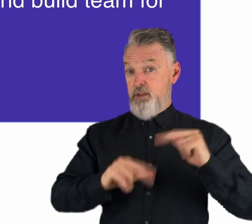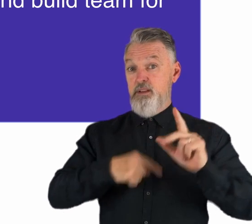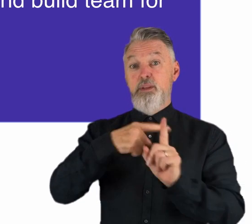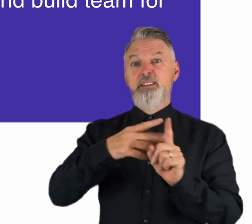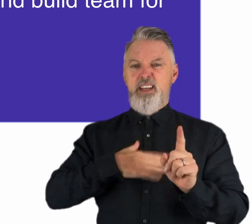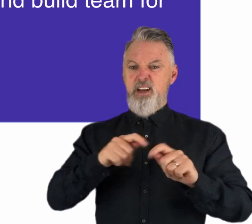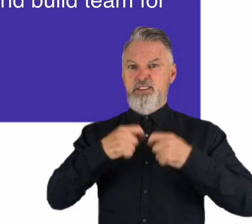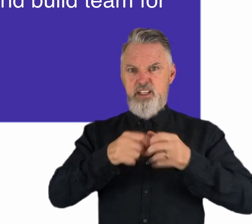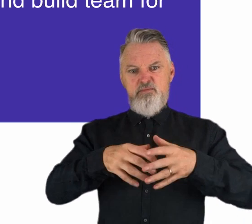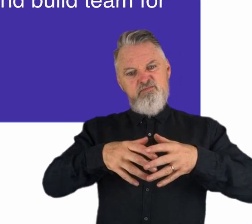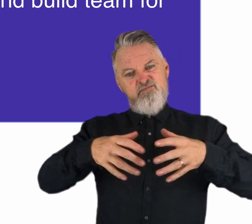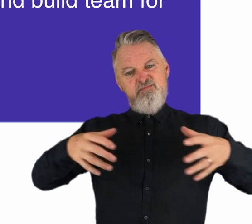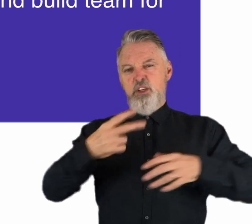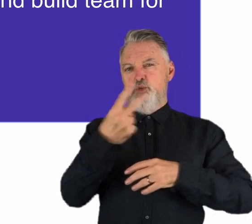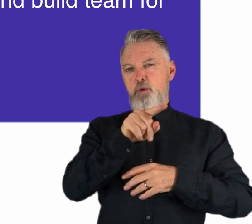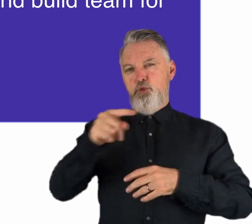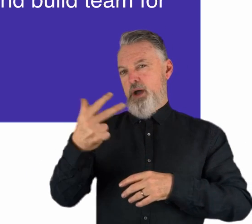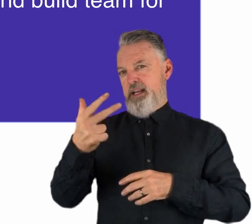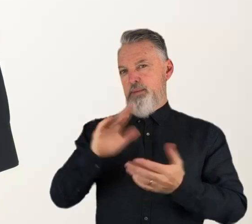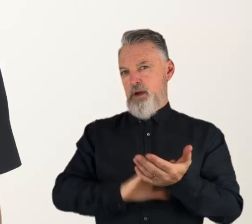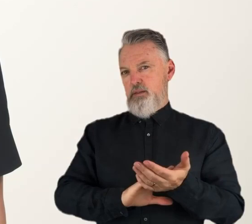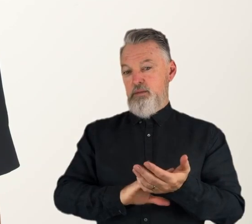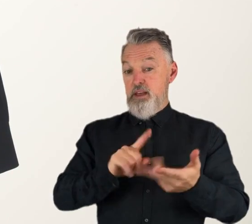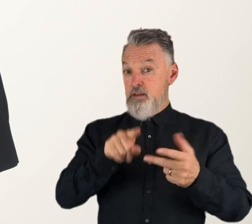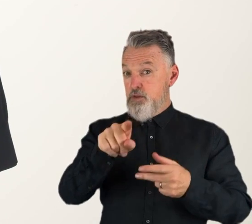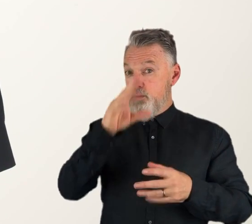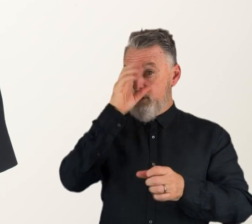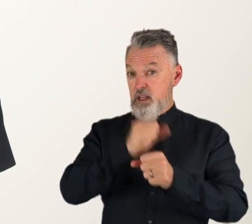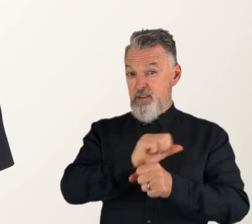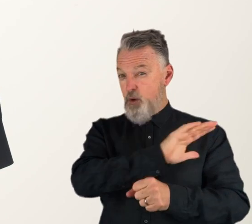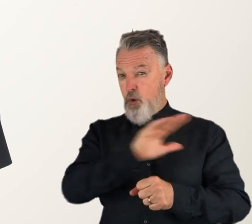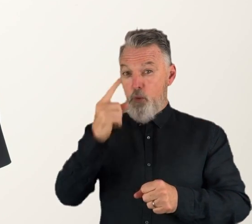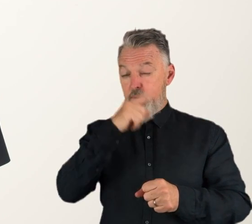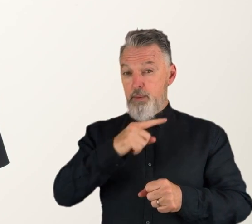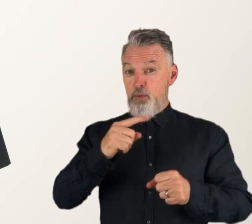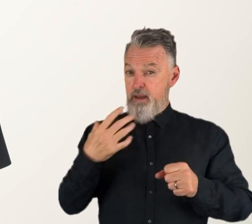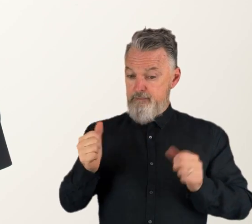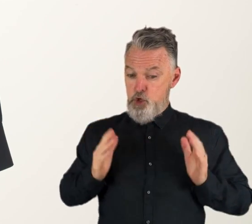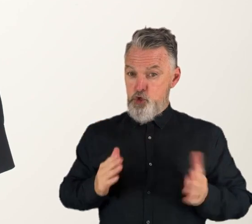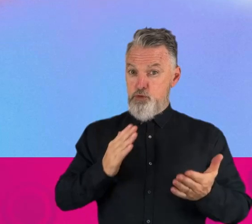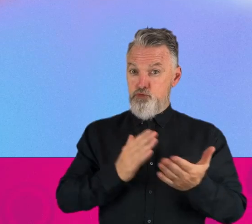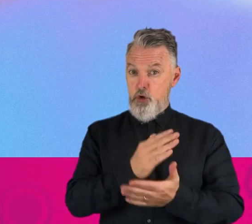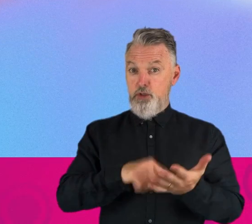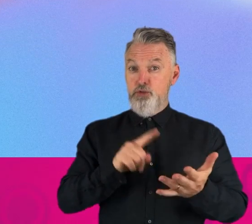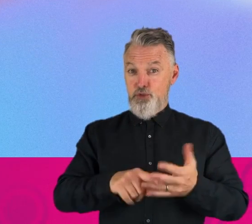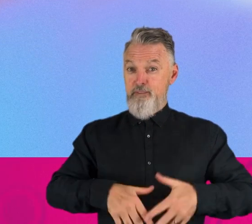over the next 12-18 months So if you believe in everyone’s human right to fulfill that deeply personal part of themselves Please join us